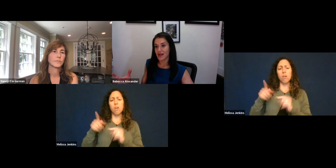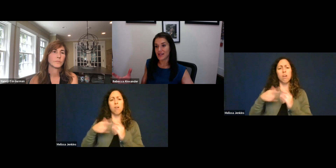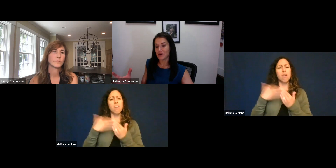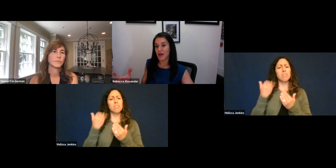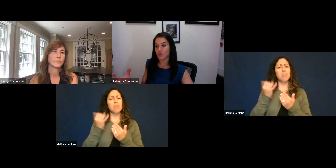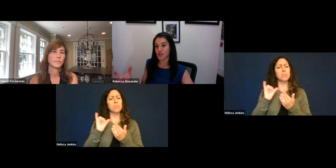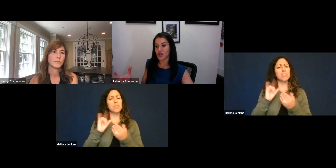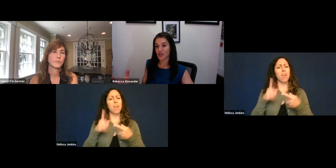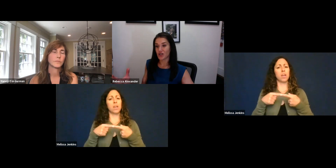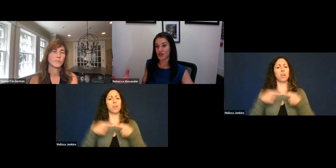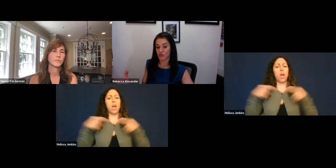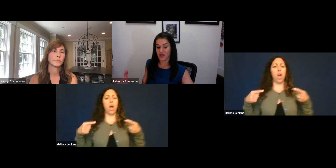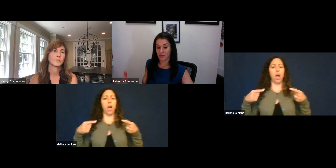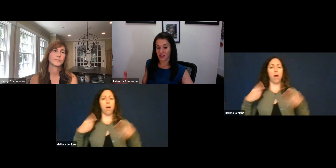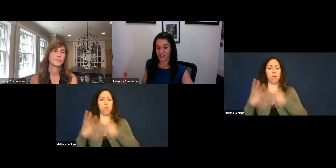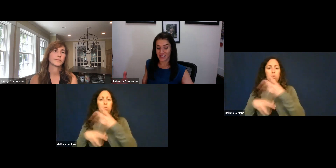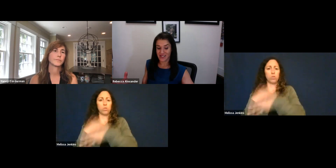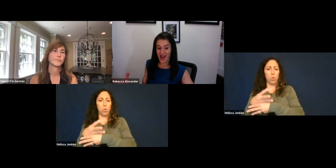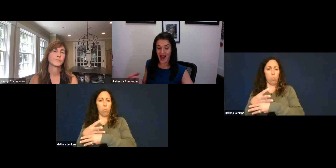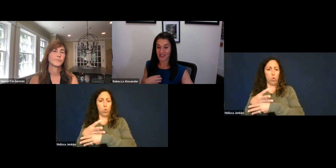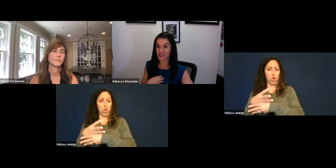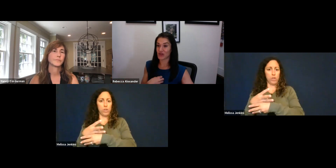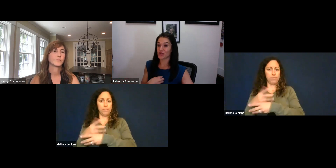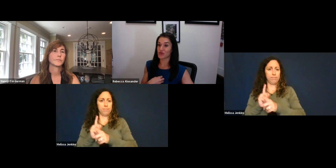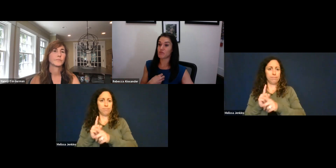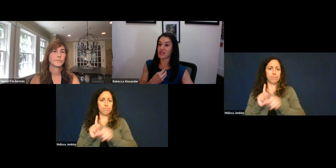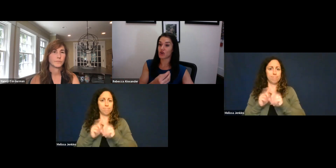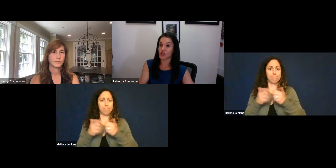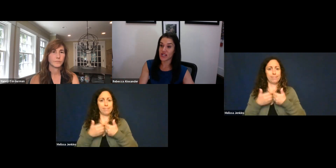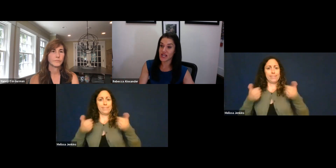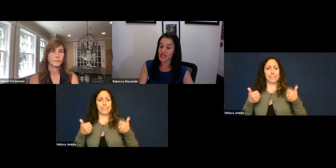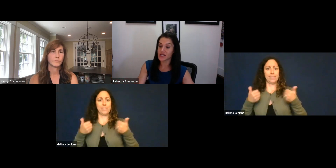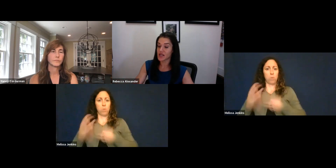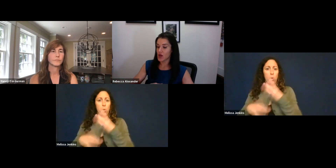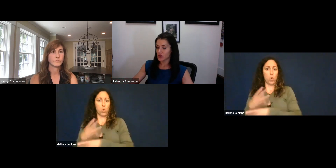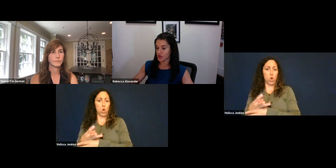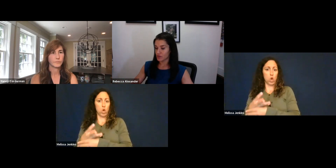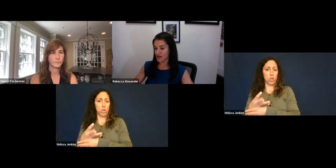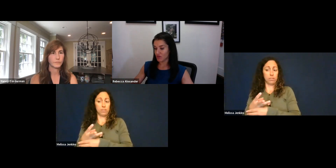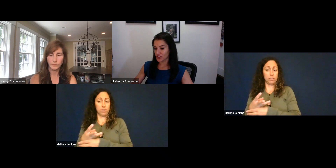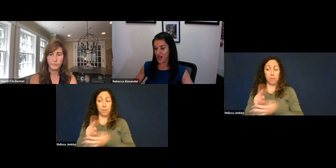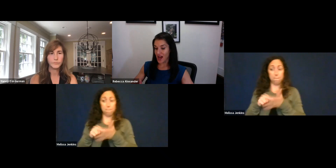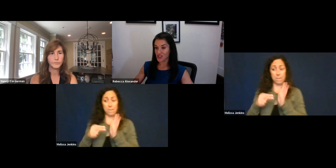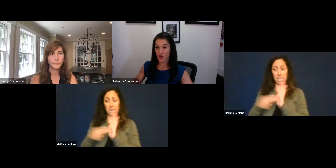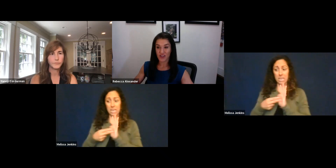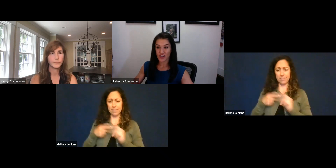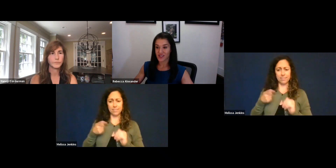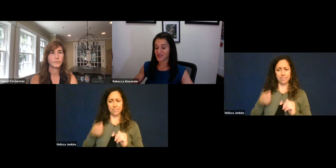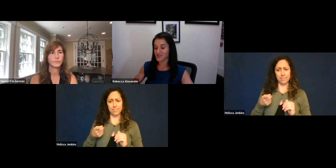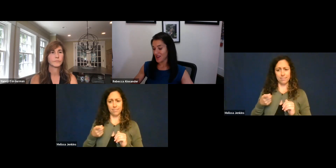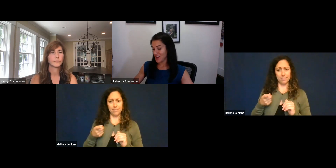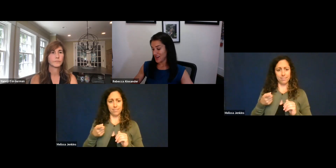And it may protect her from the ability to have to speak her needs, to be able to ask questions.